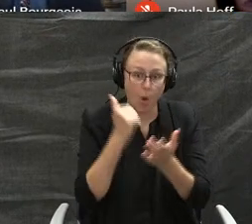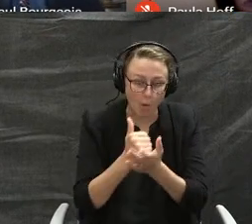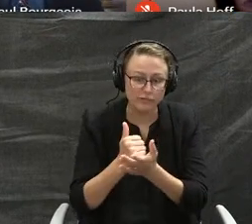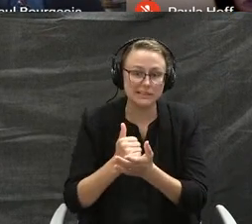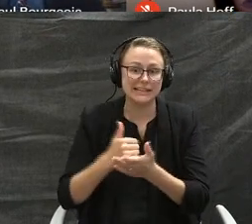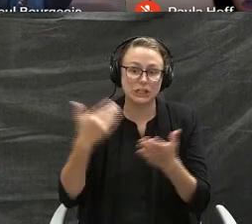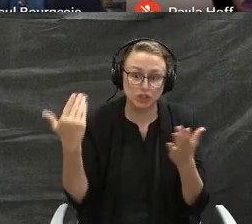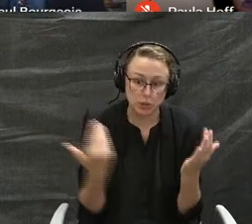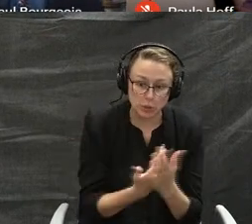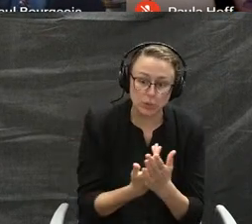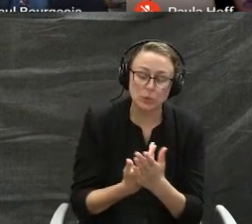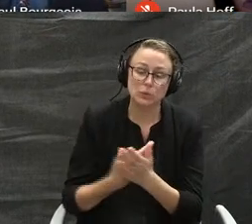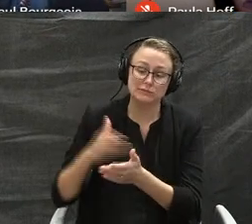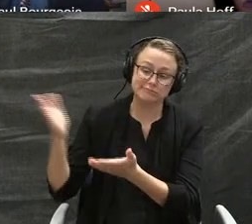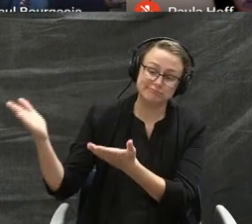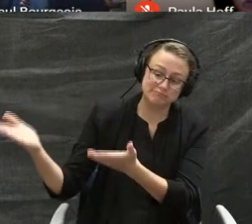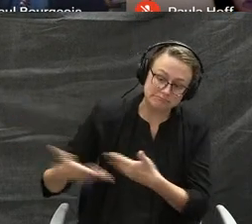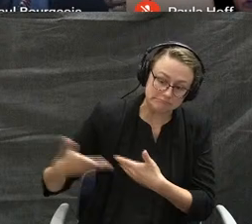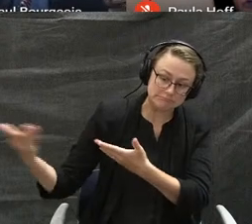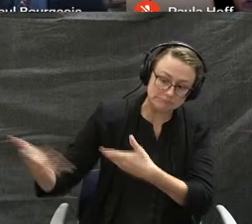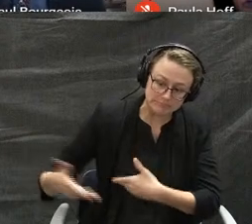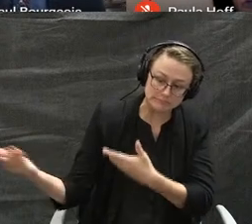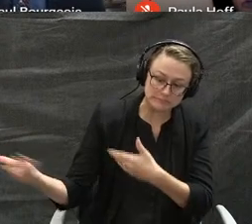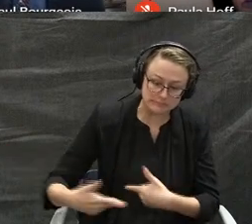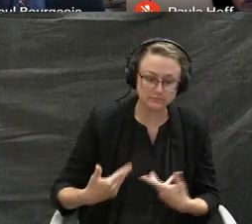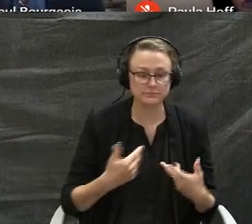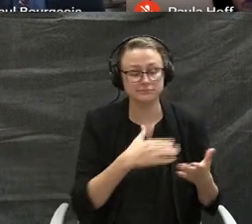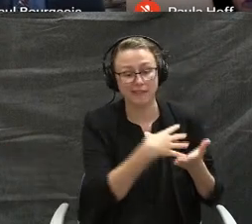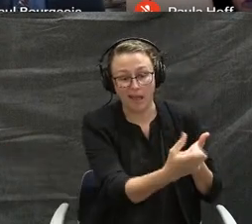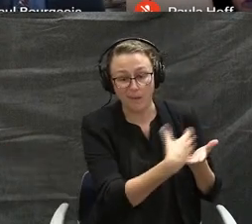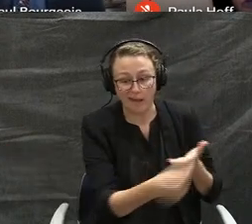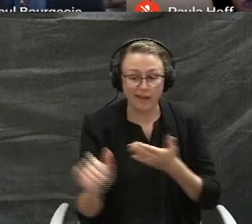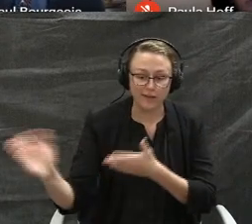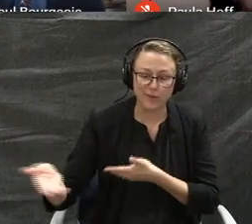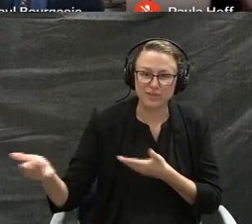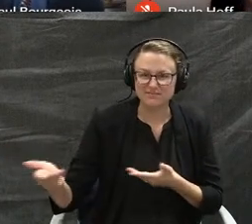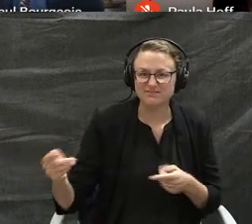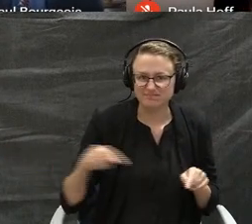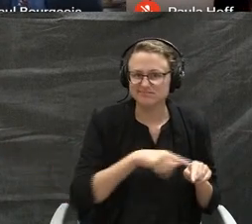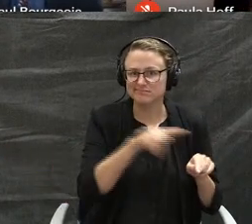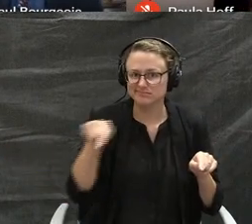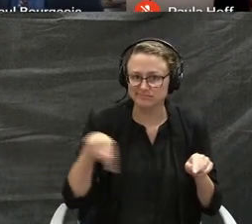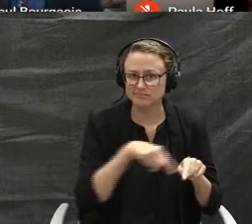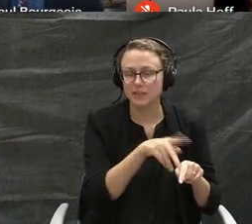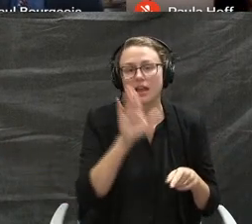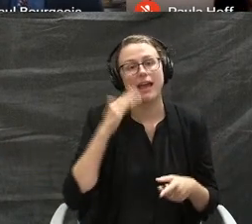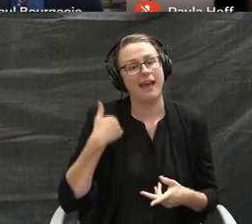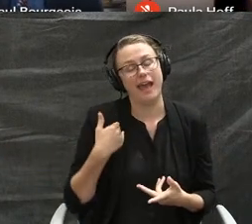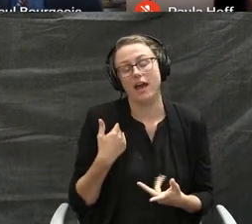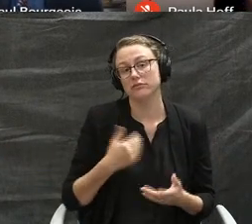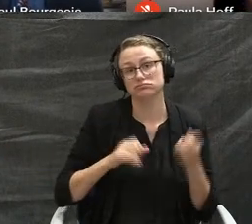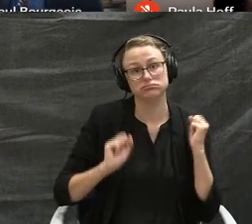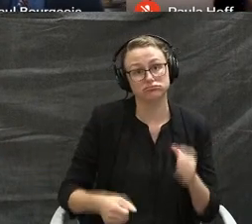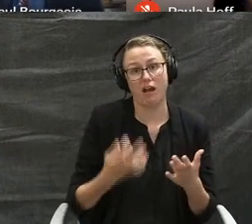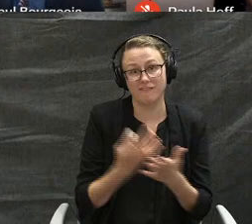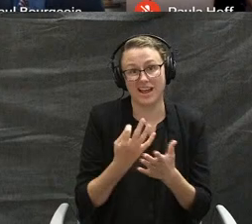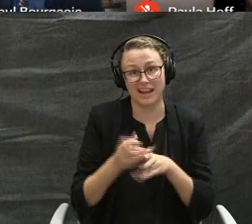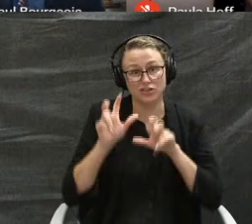as we start seeing what the burn rate is on them. So we've got a significant financial investment in these already, so hopefully